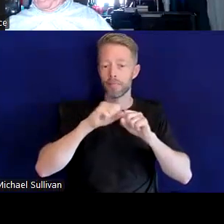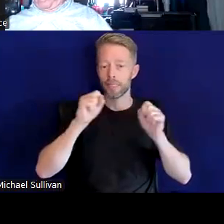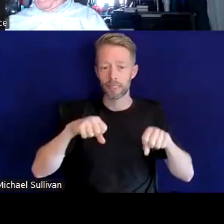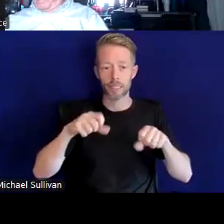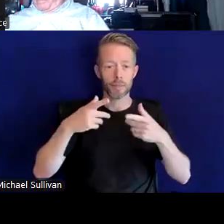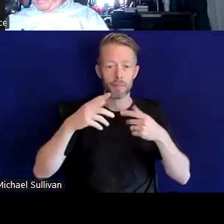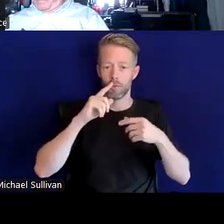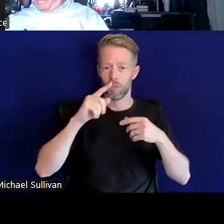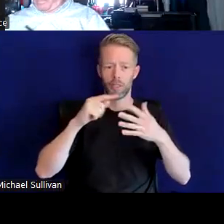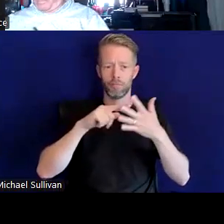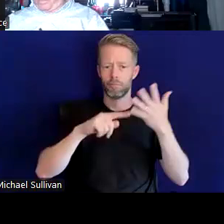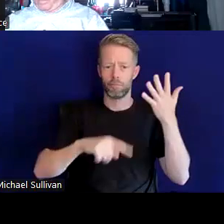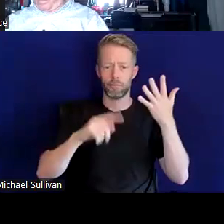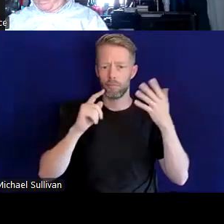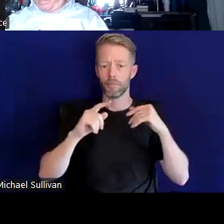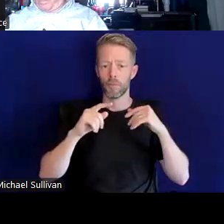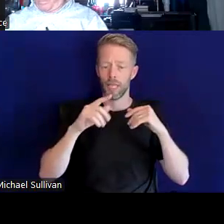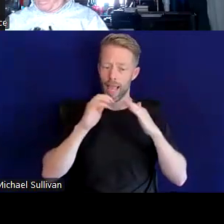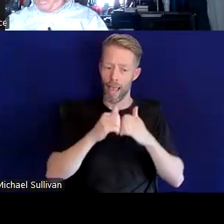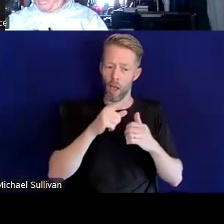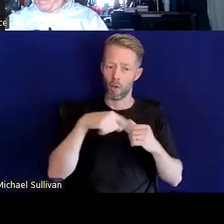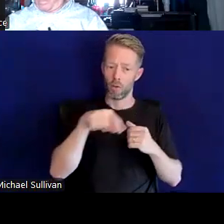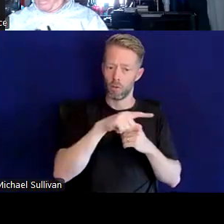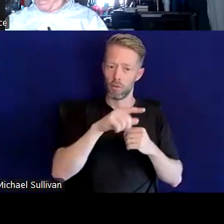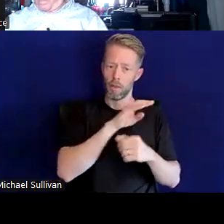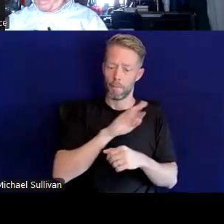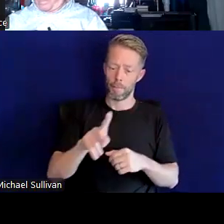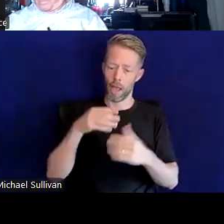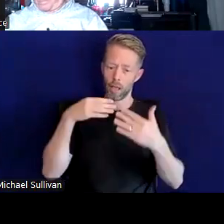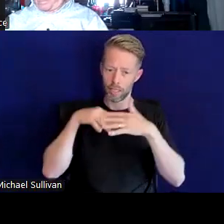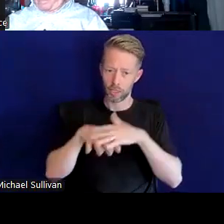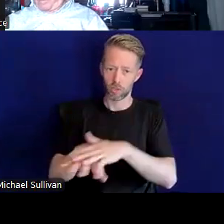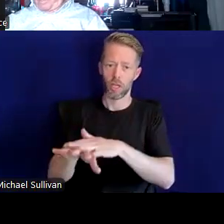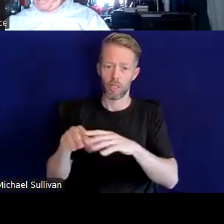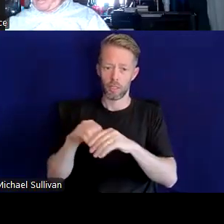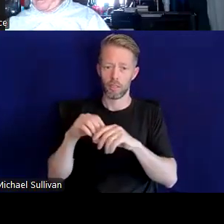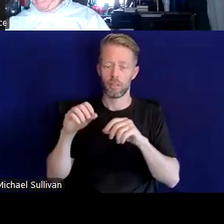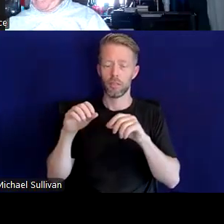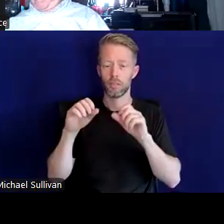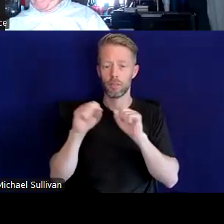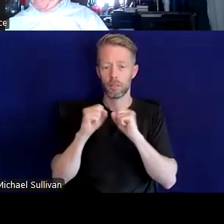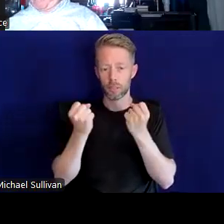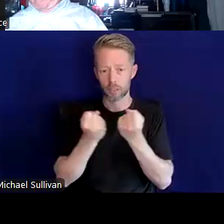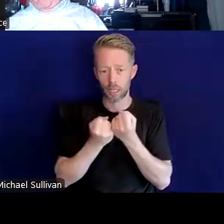the system or just the level integrating back into